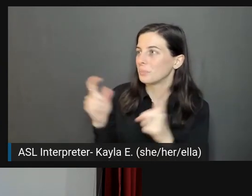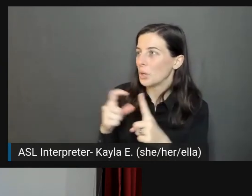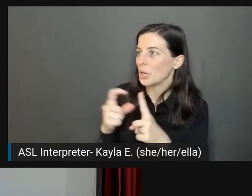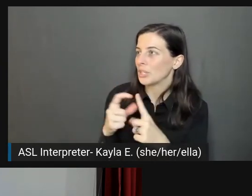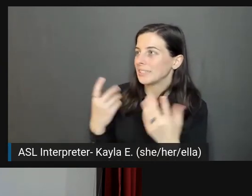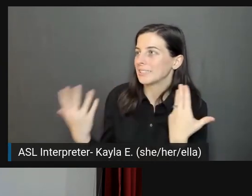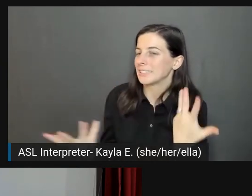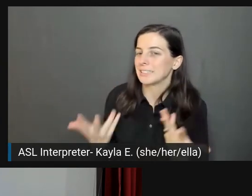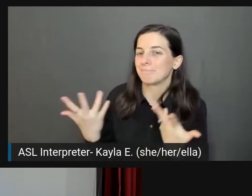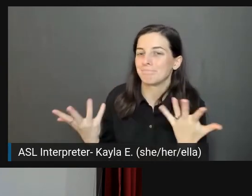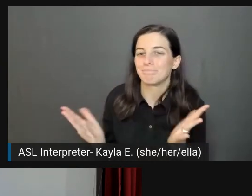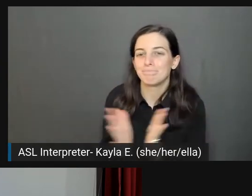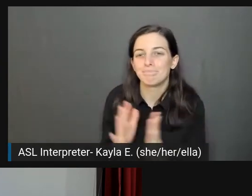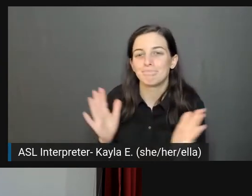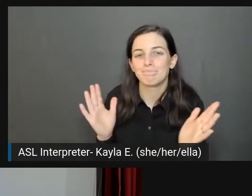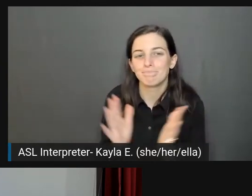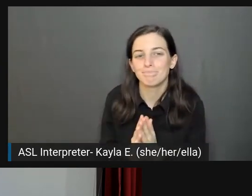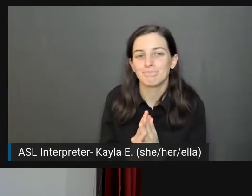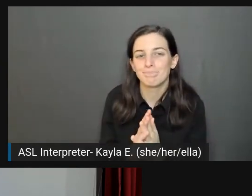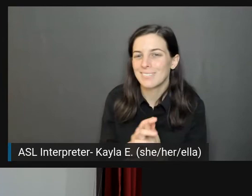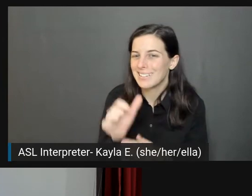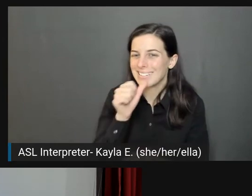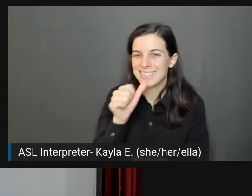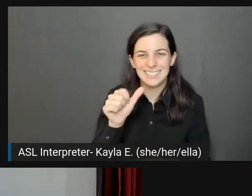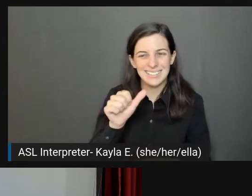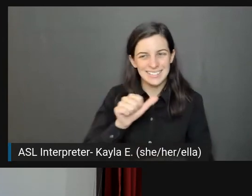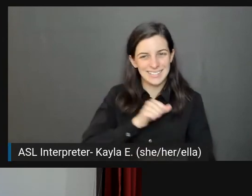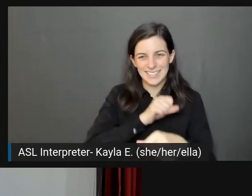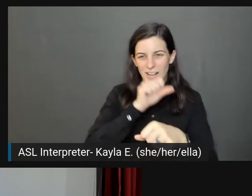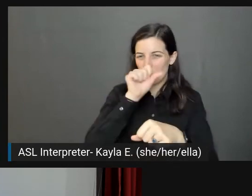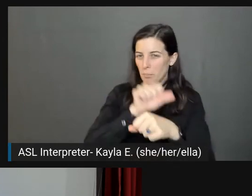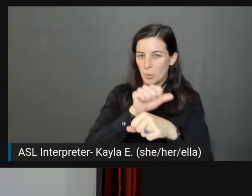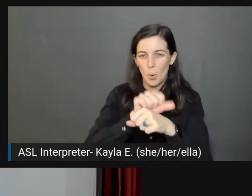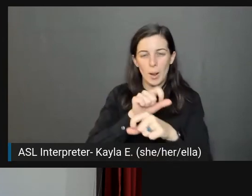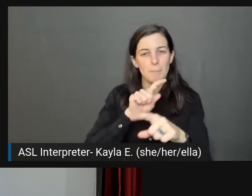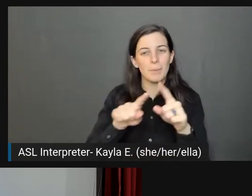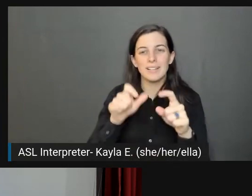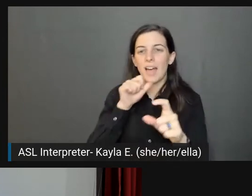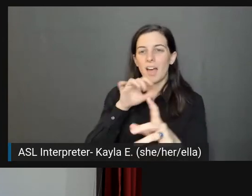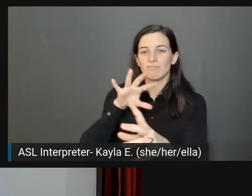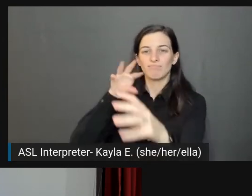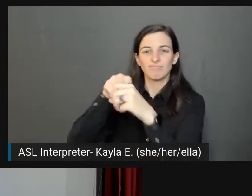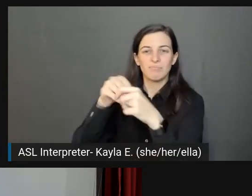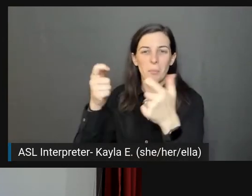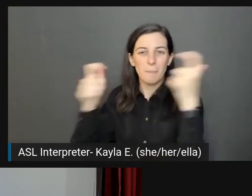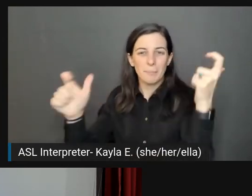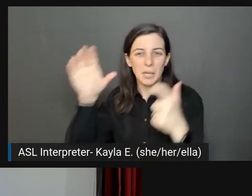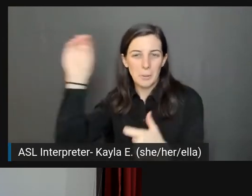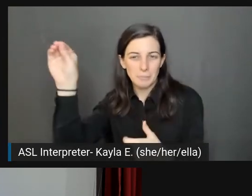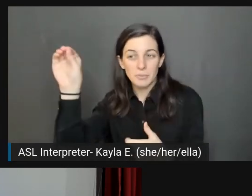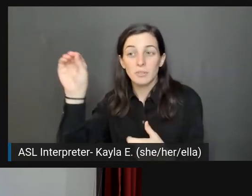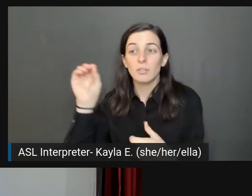Not self-employed, but they're not working within large organizations, or they do and they're not necessarily connected